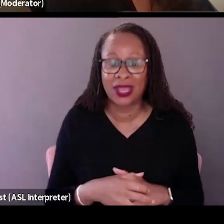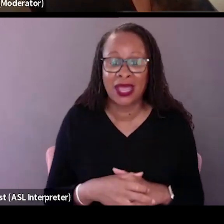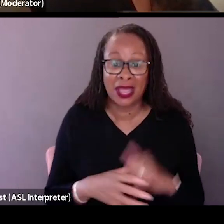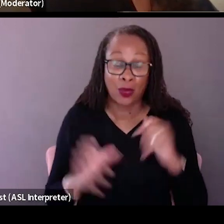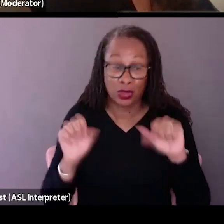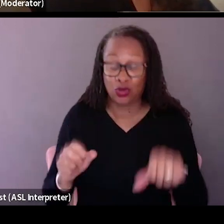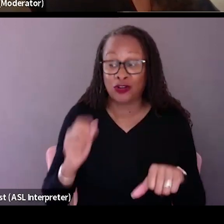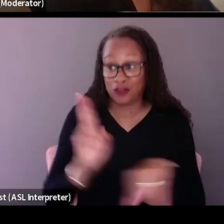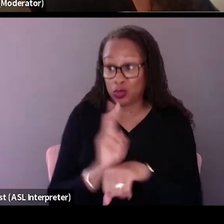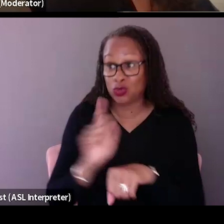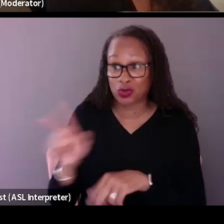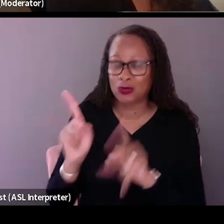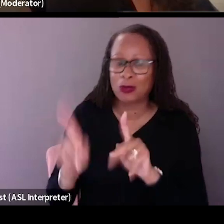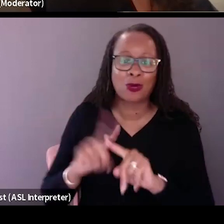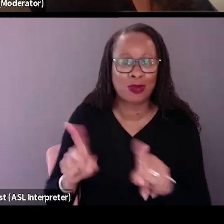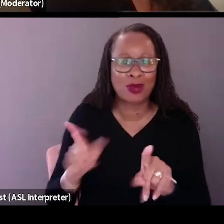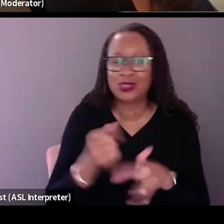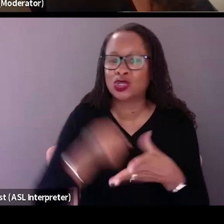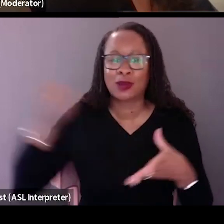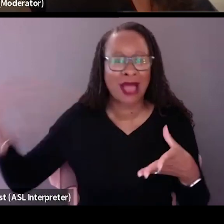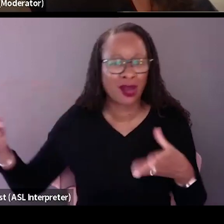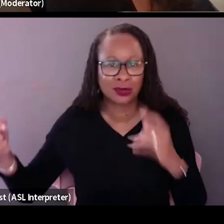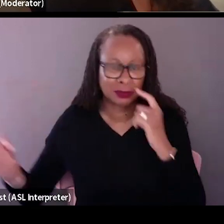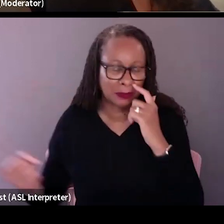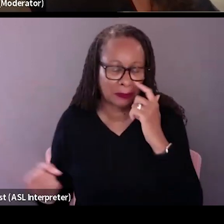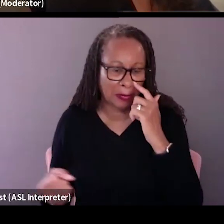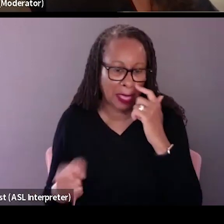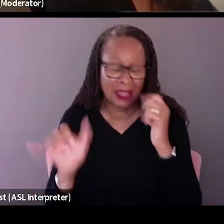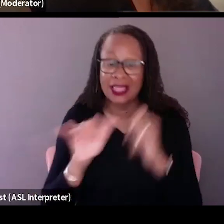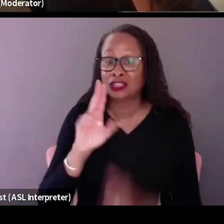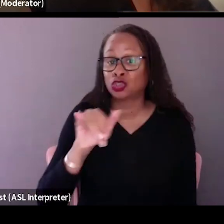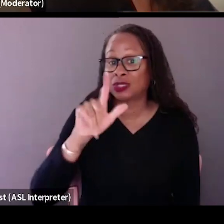because like Julia said, you know, we're making this show